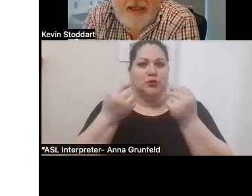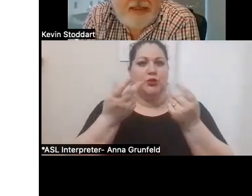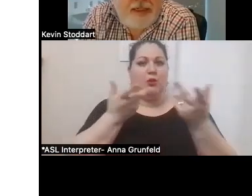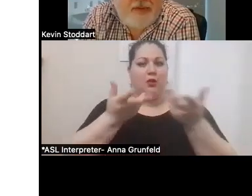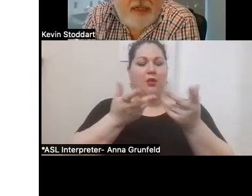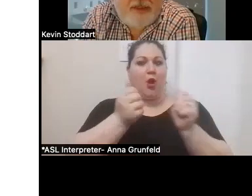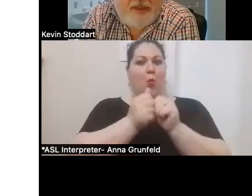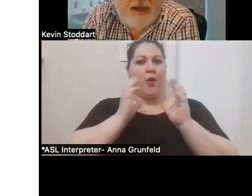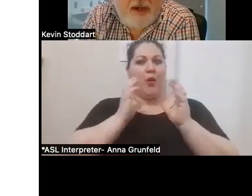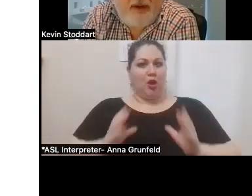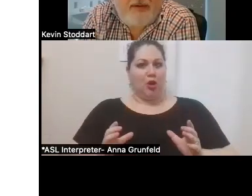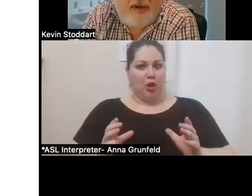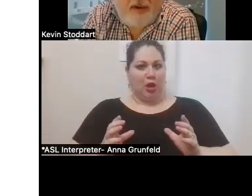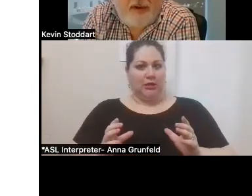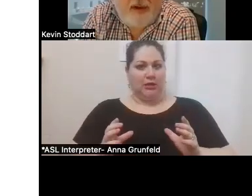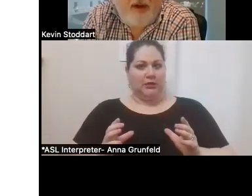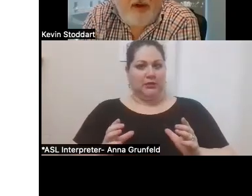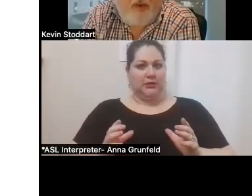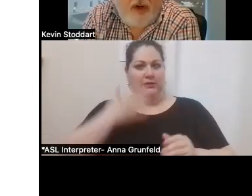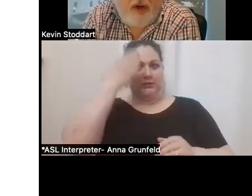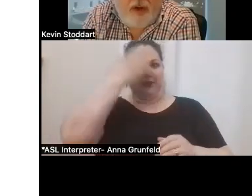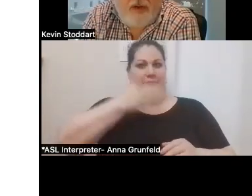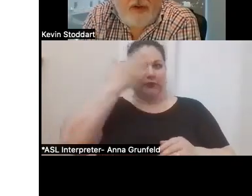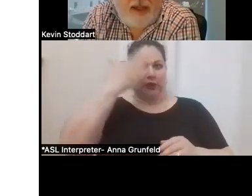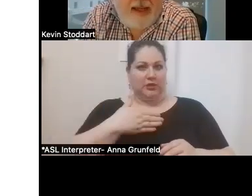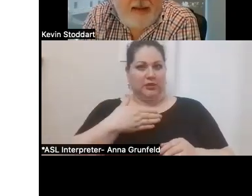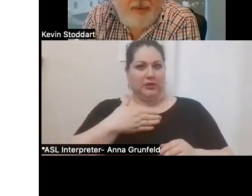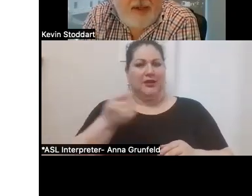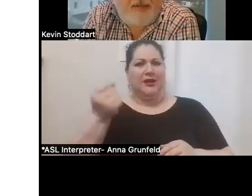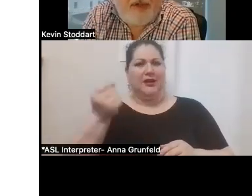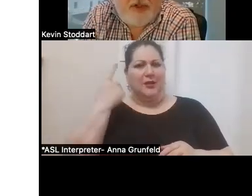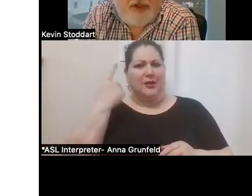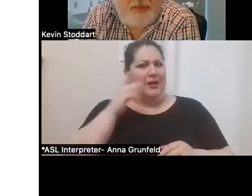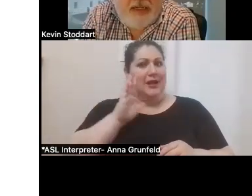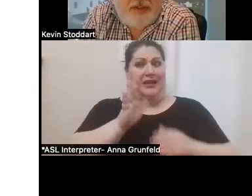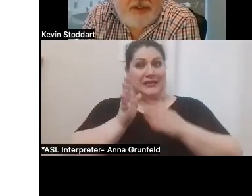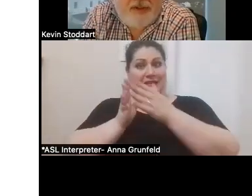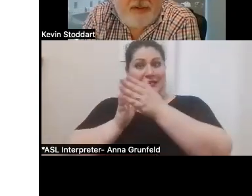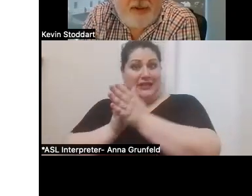His interests, however, were all lab and research based.